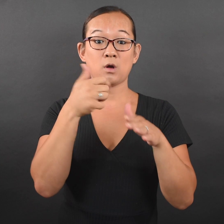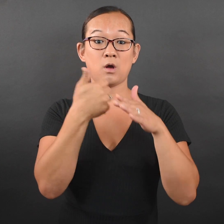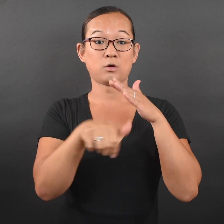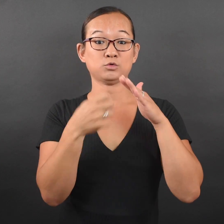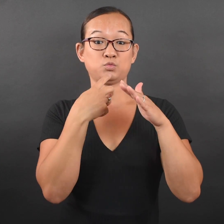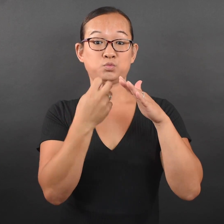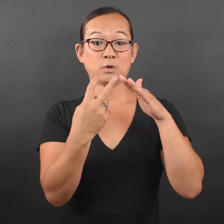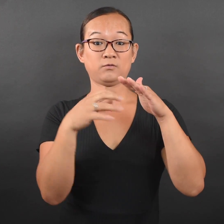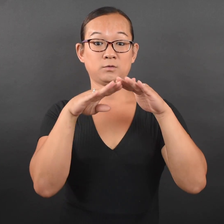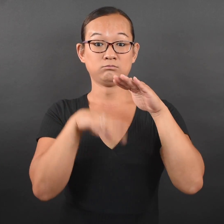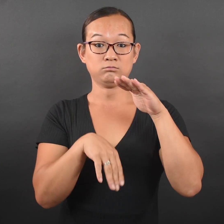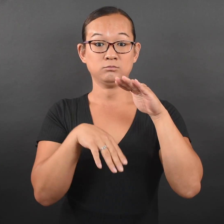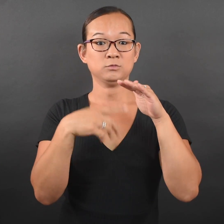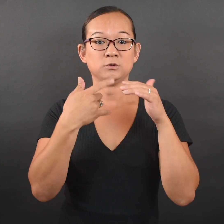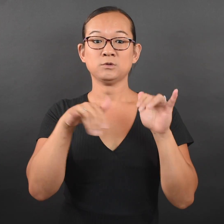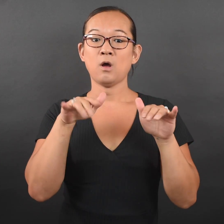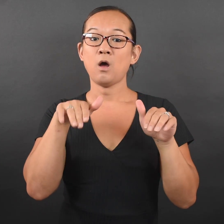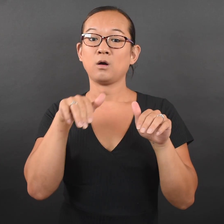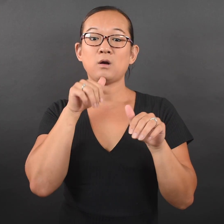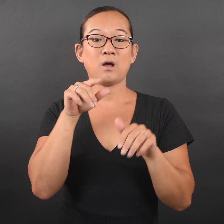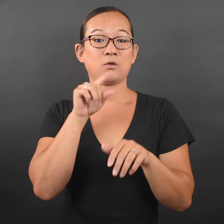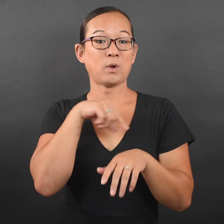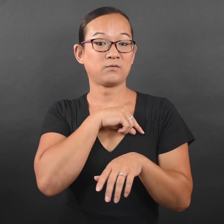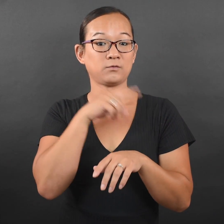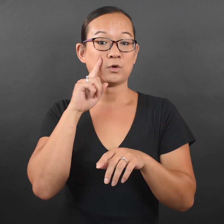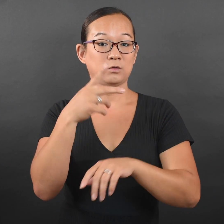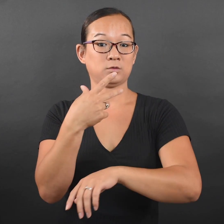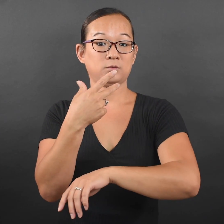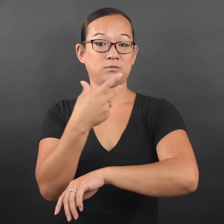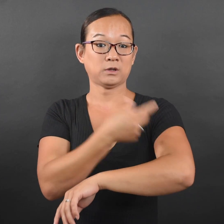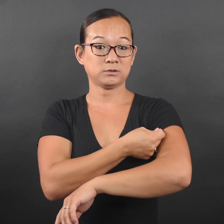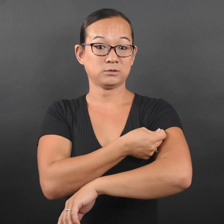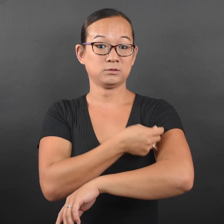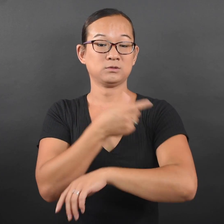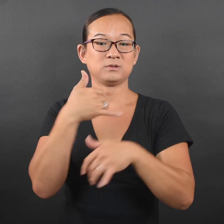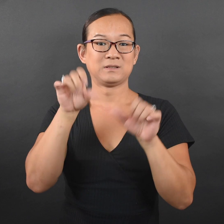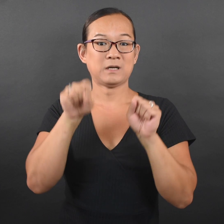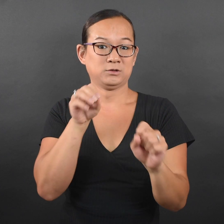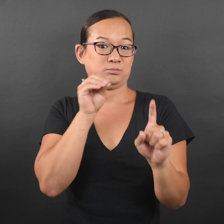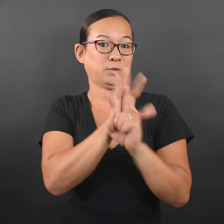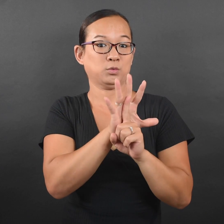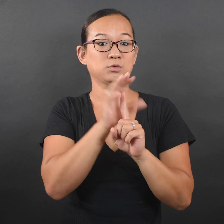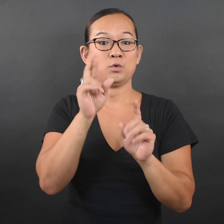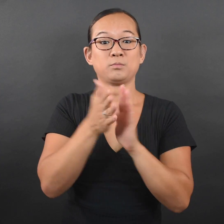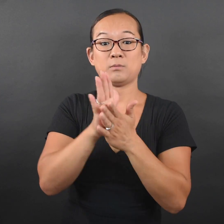12 are still not eligible for the COVID-19 vaccine and can still be exposed or